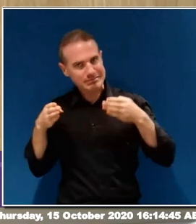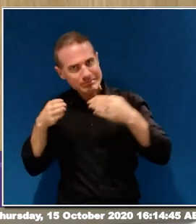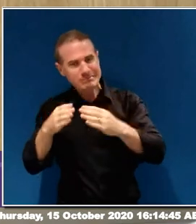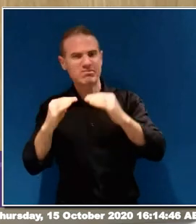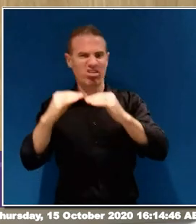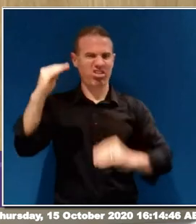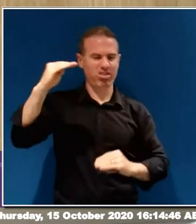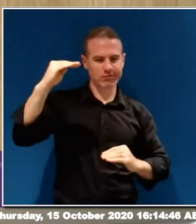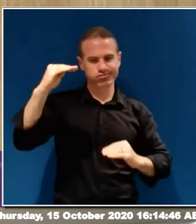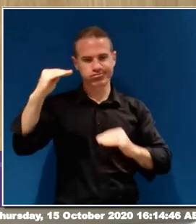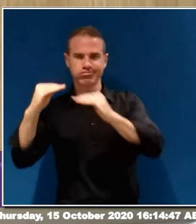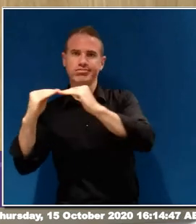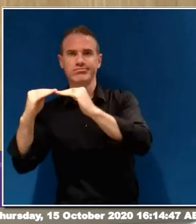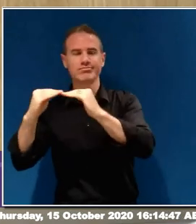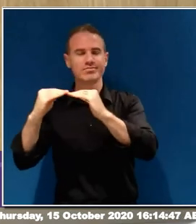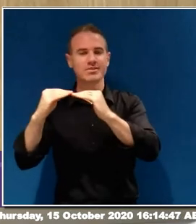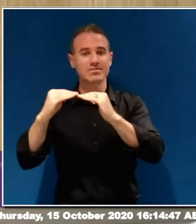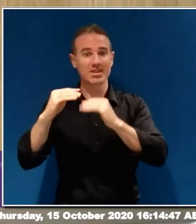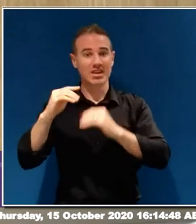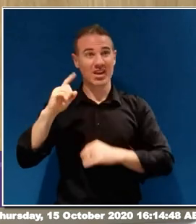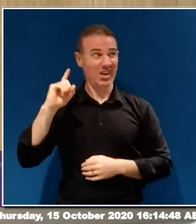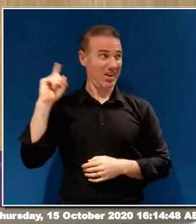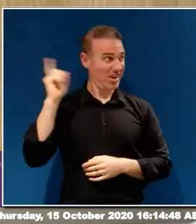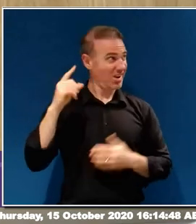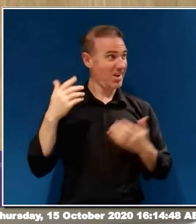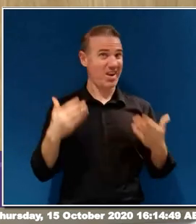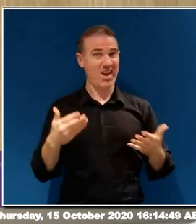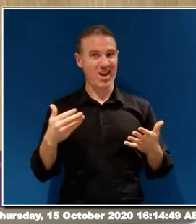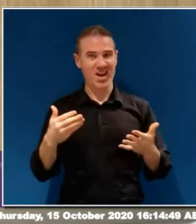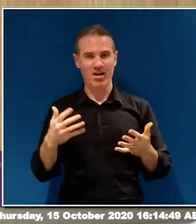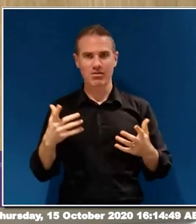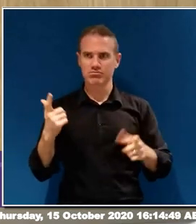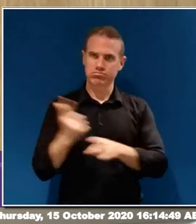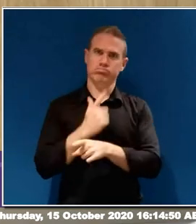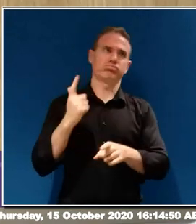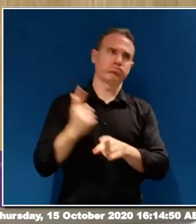of evidence-based policies and programs.